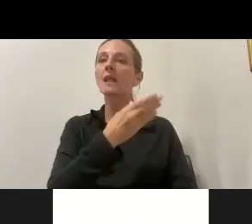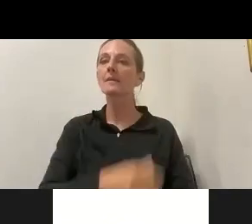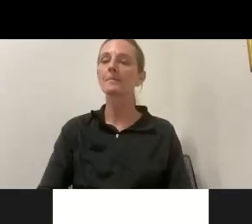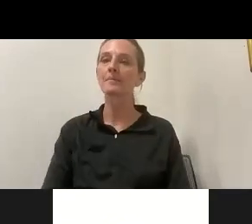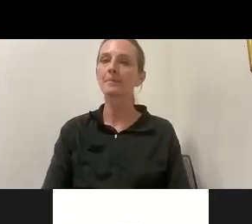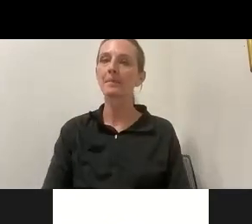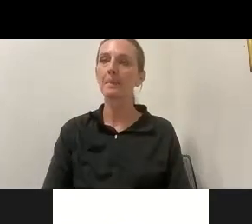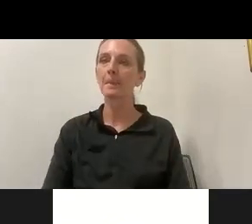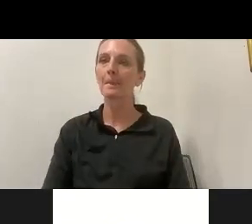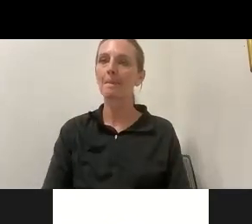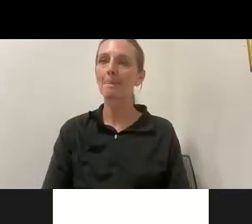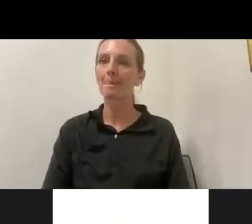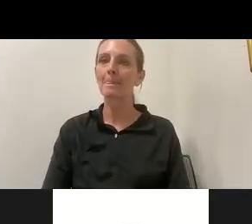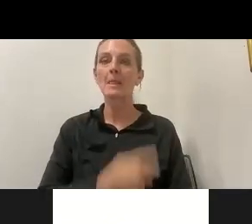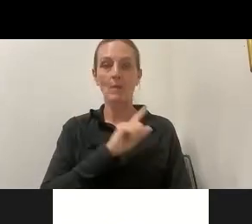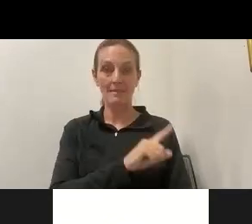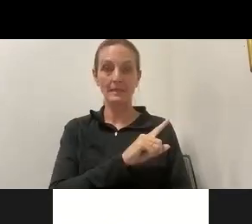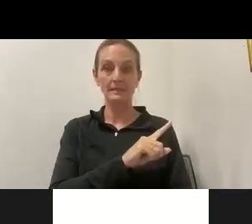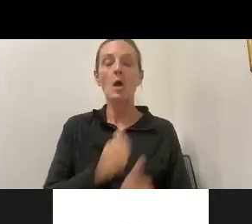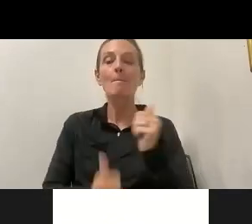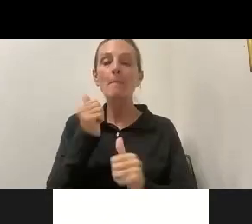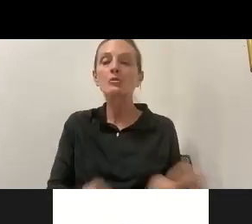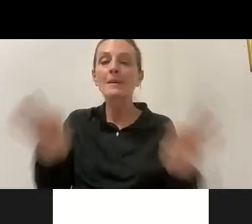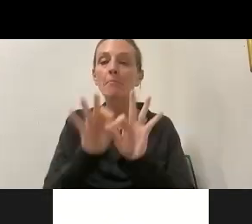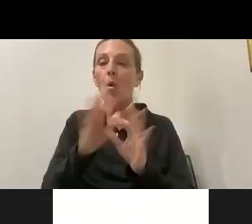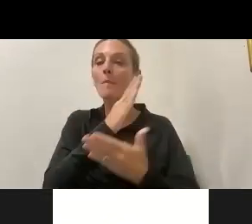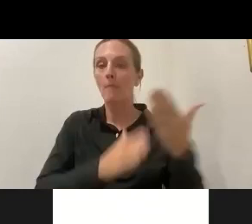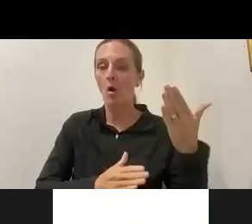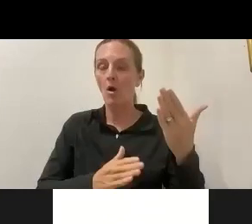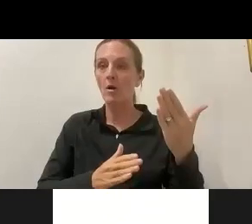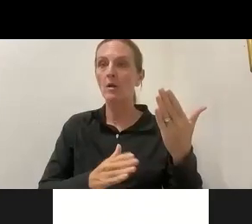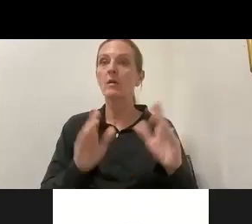This is the most important part, is understanding the Why. Especially with CCP, people need to